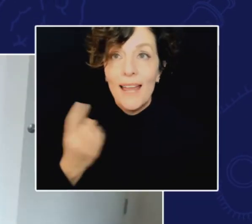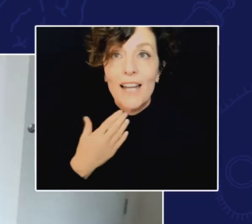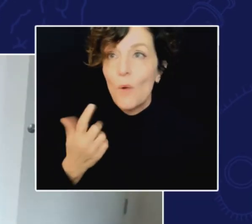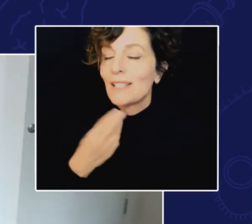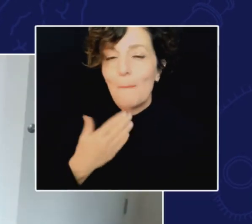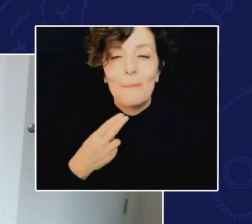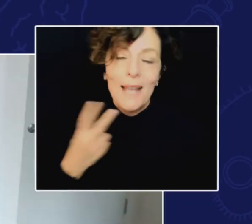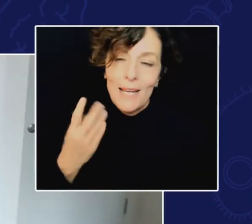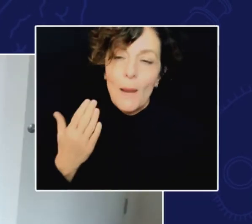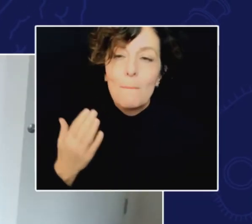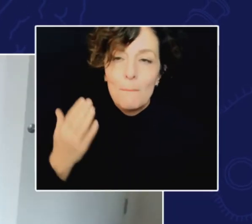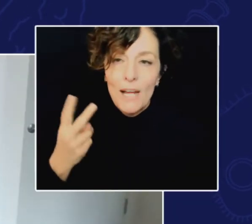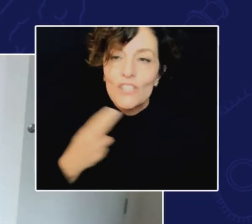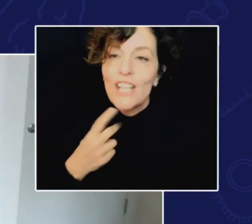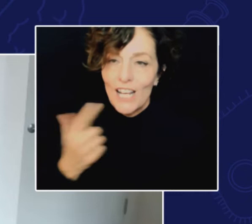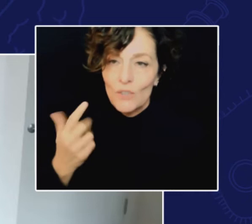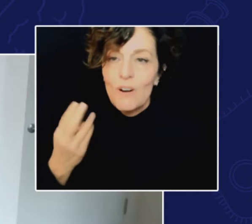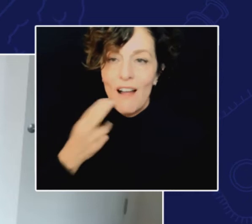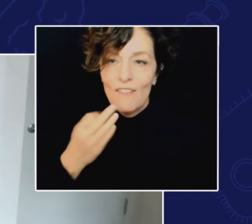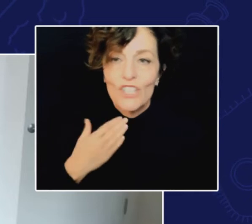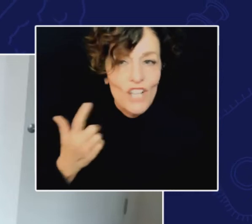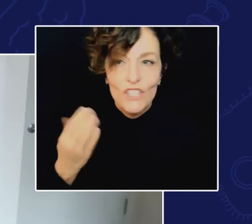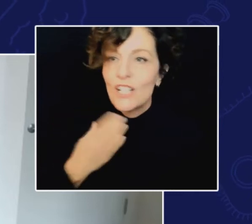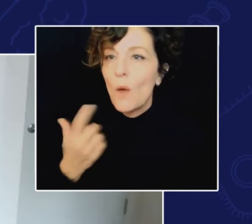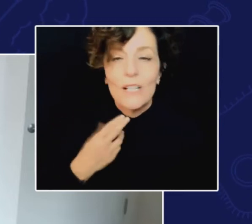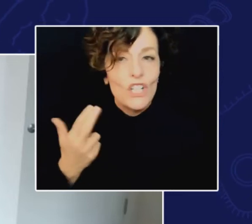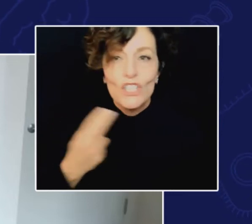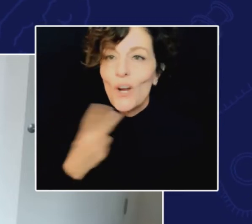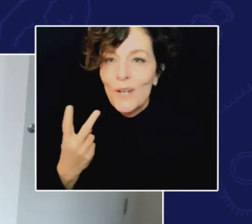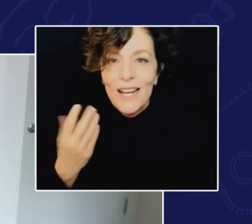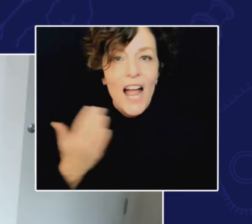I wasn’t making much casual conversation; I wasn't joking. Um...